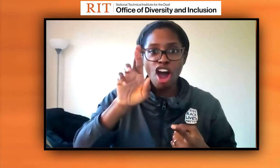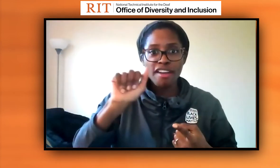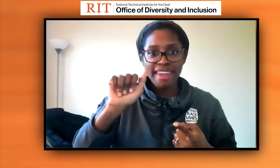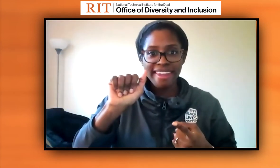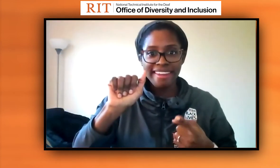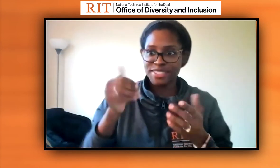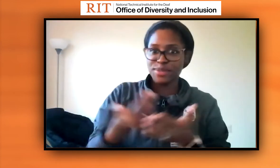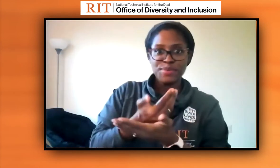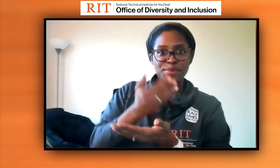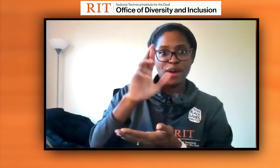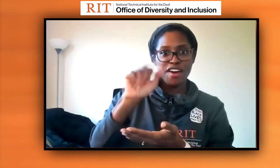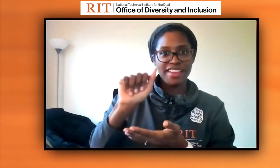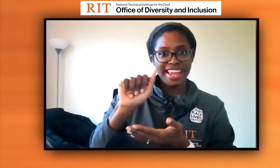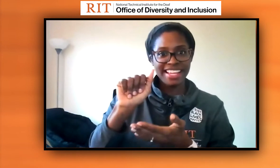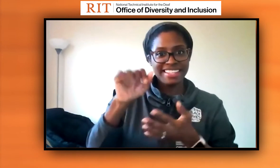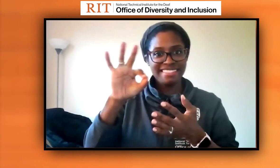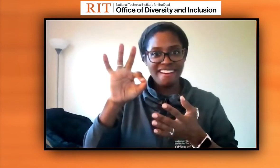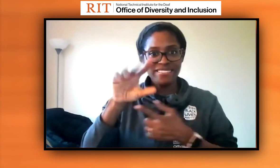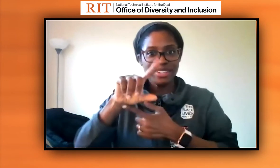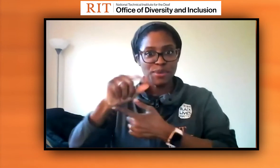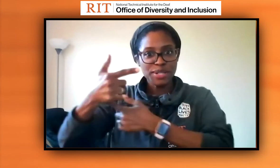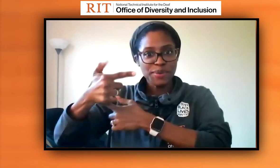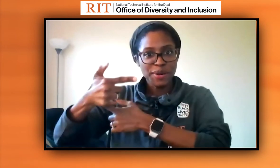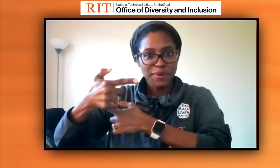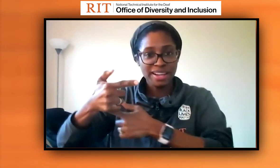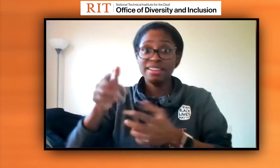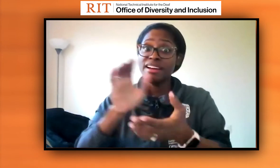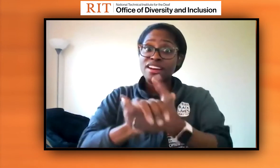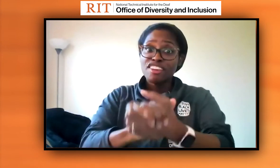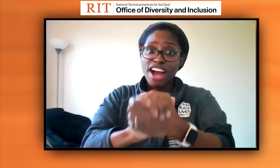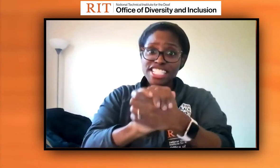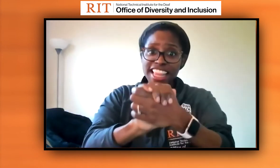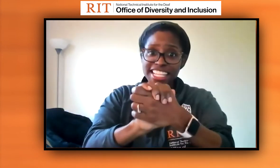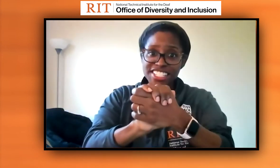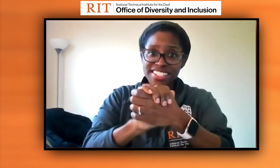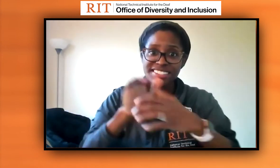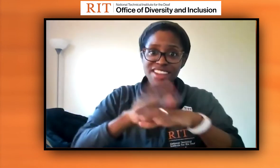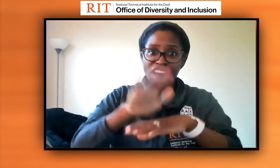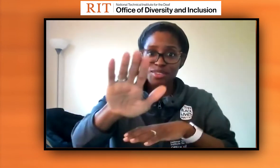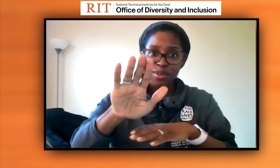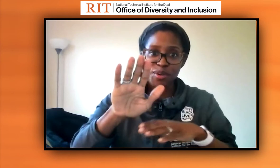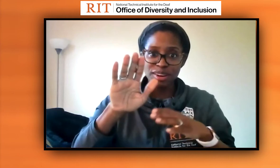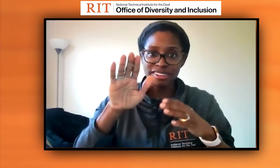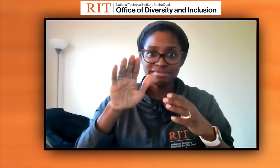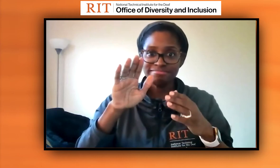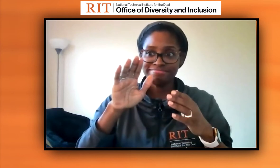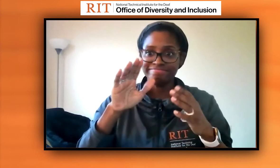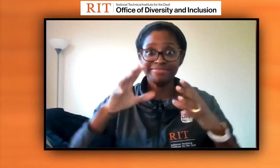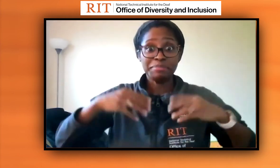the RAs, the new RAs of 2021. Congratulations on your endeavors